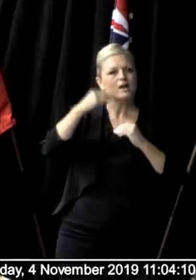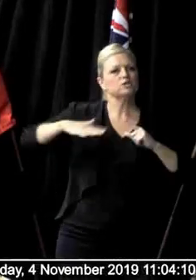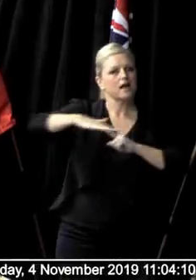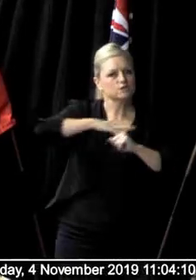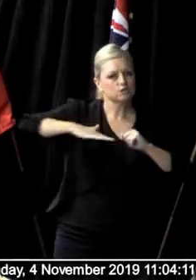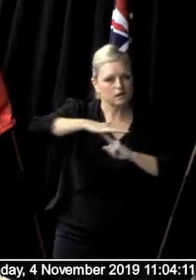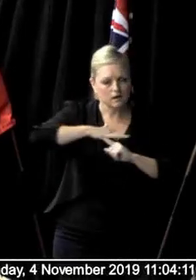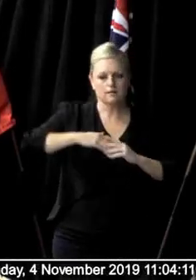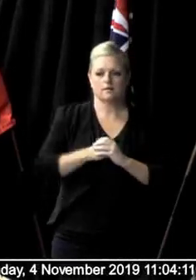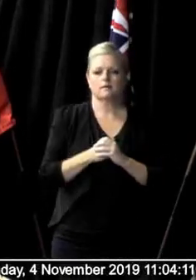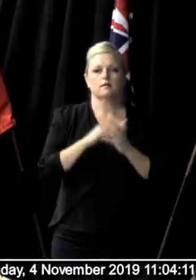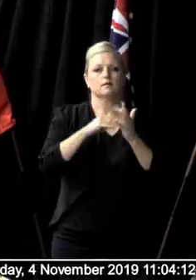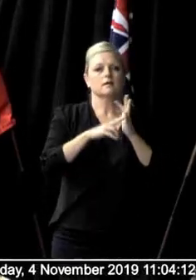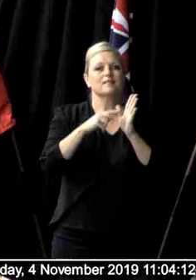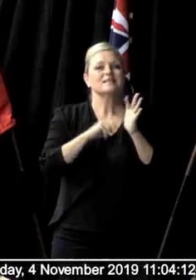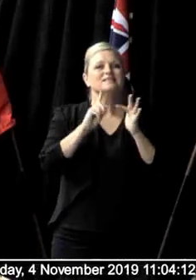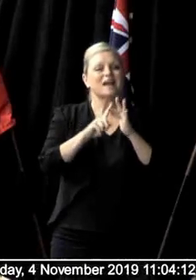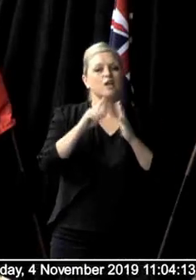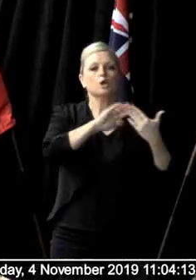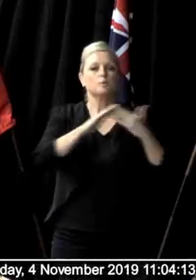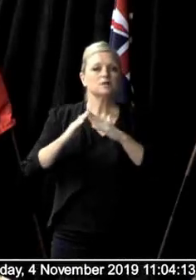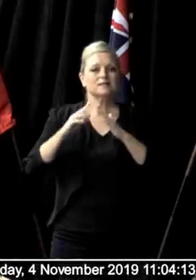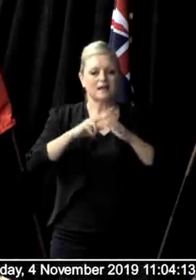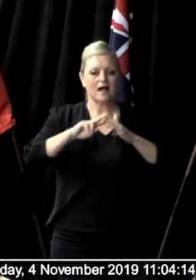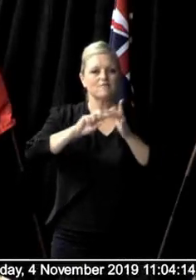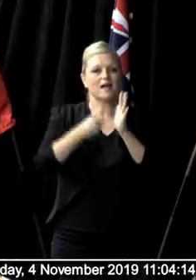The Senate Community Affairs References Committee, Parliament of Australia,